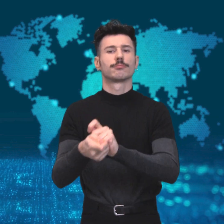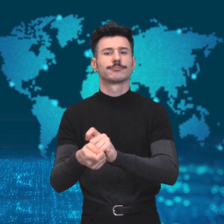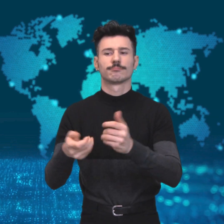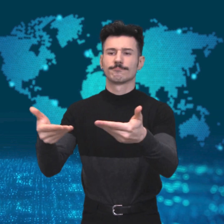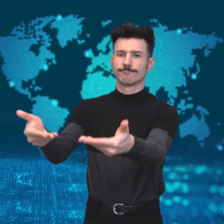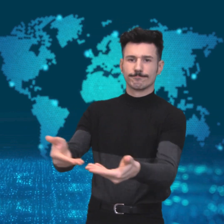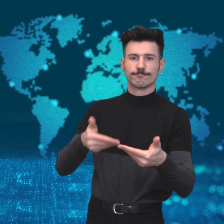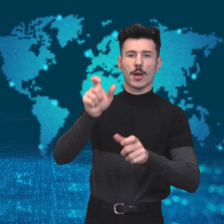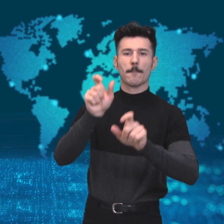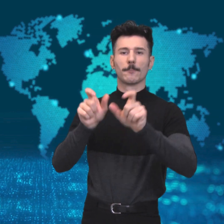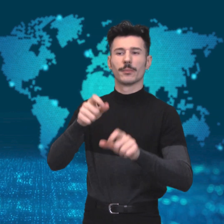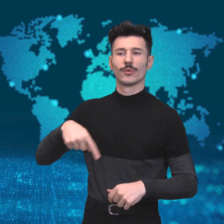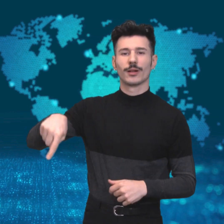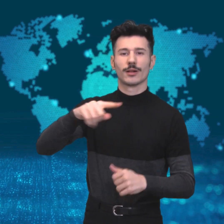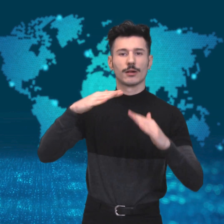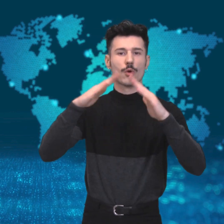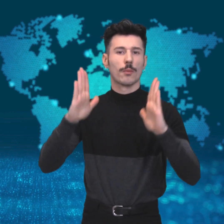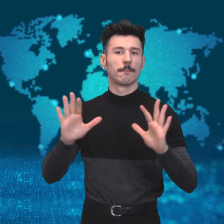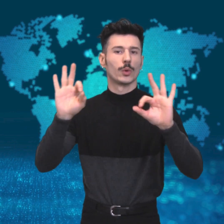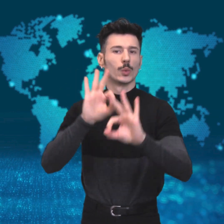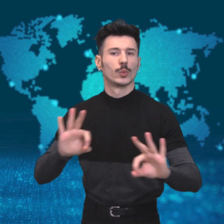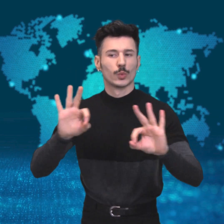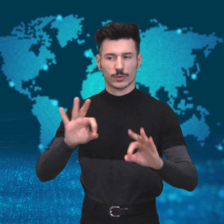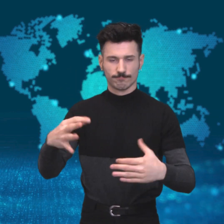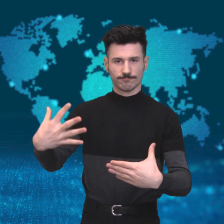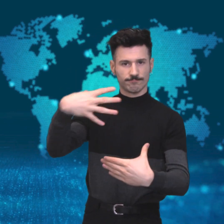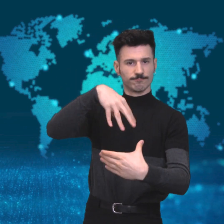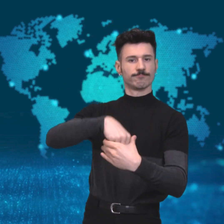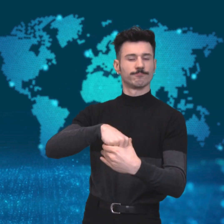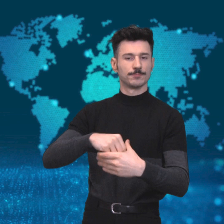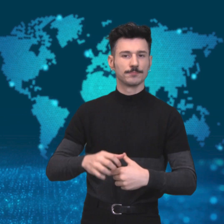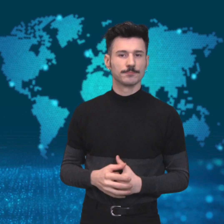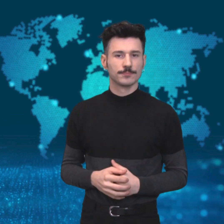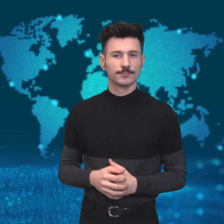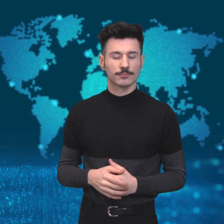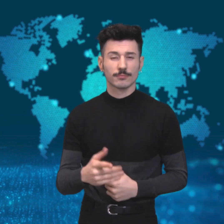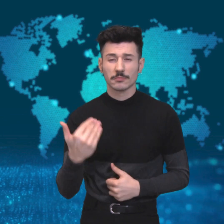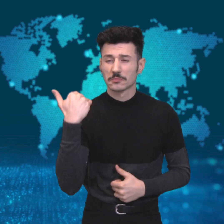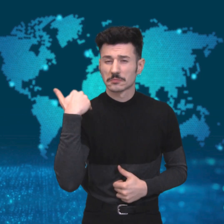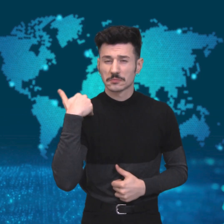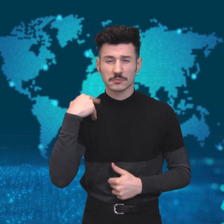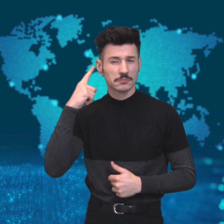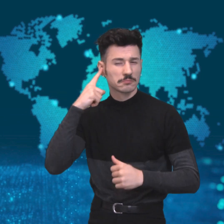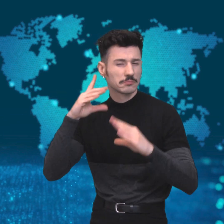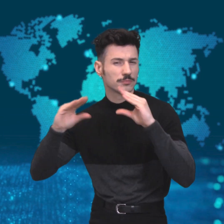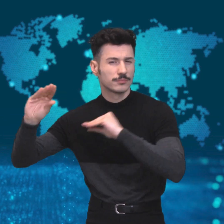It had been previously suggested that the palace